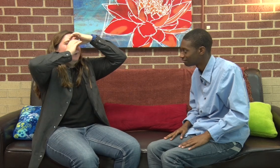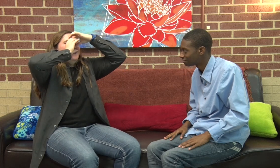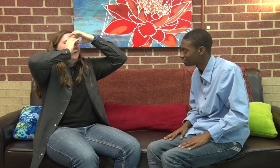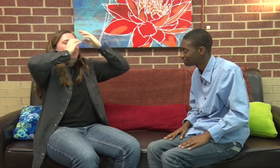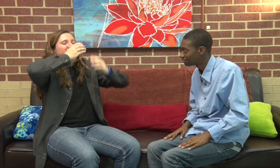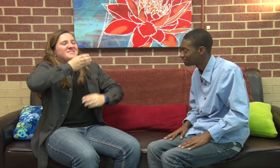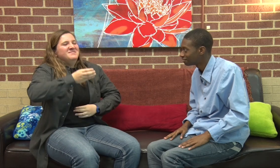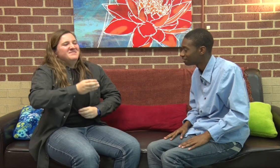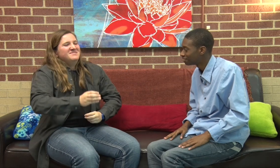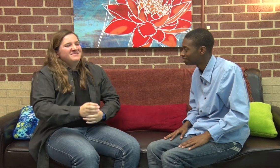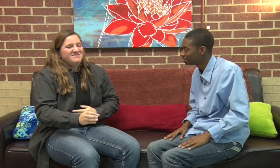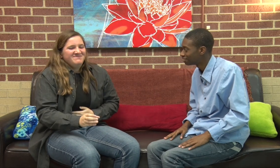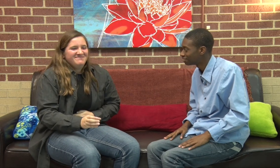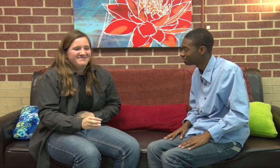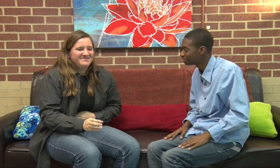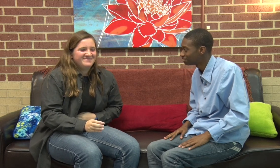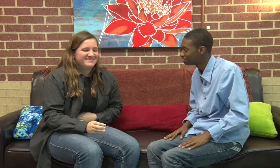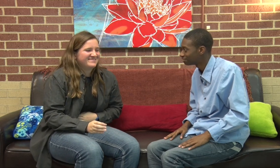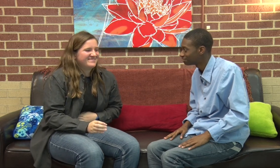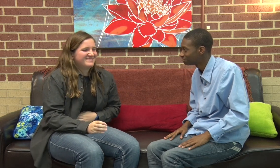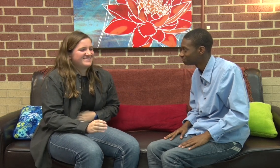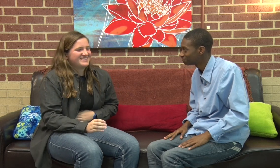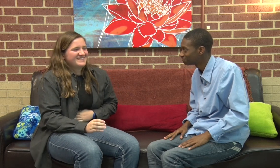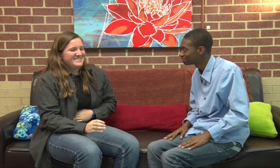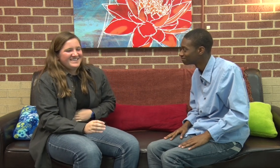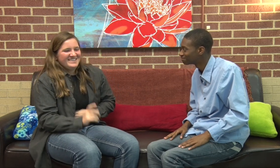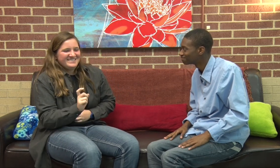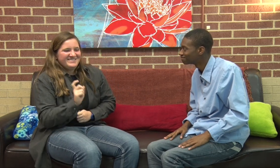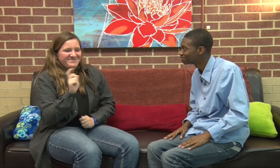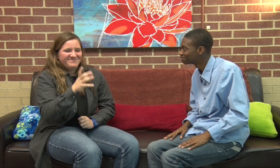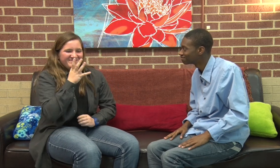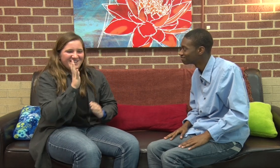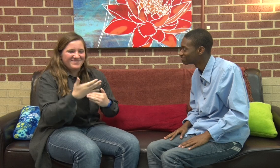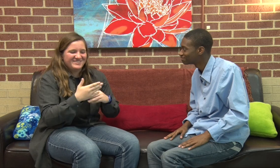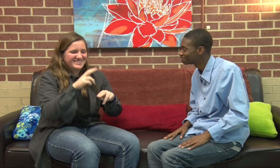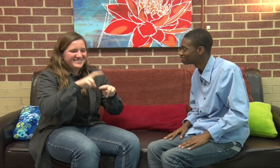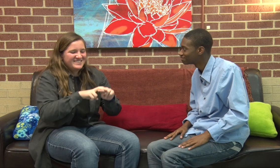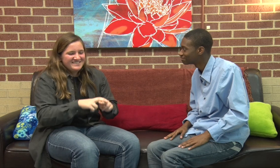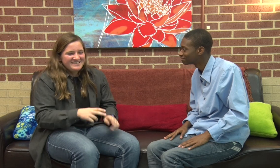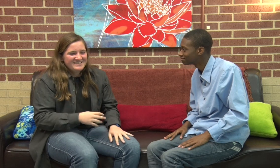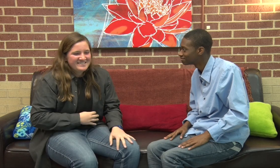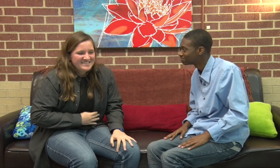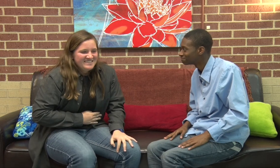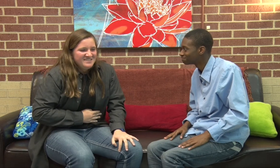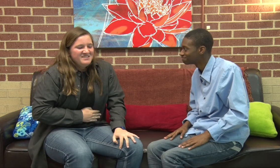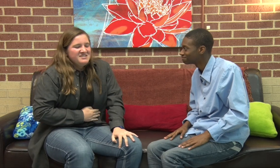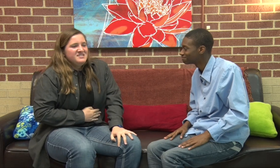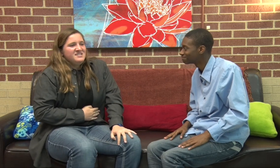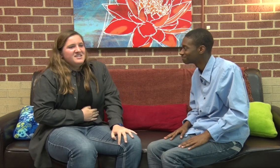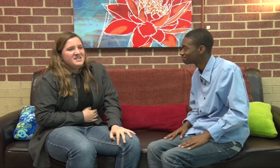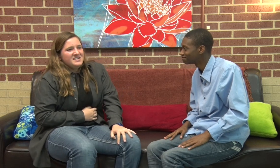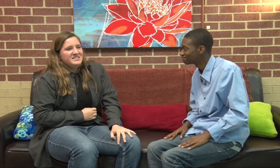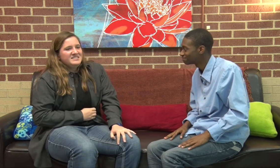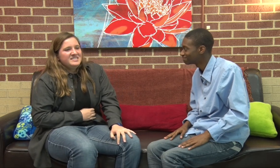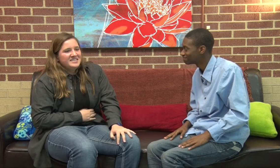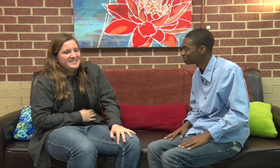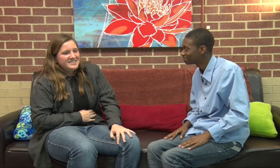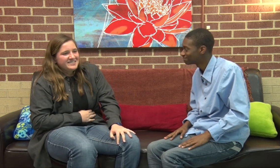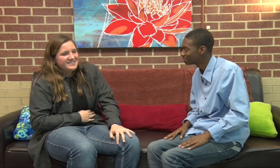Oh, it was just awful and it made his stomach upset. He needed to go to his mom's room and just go sit down.